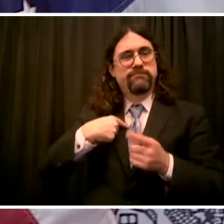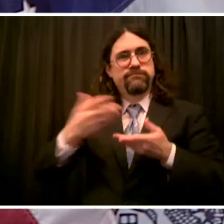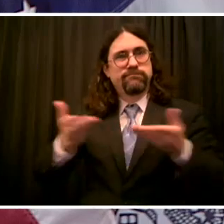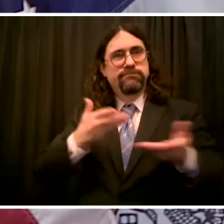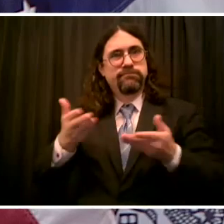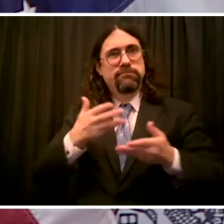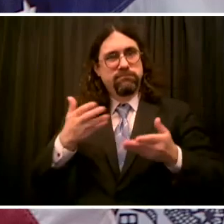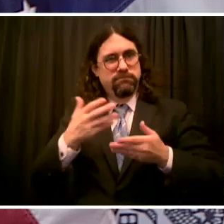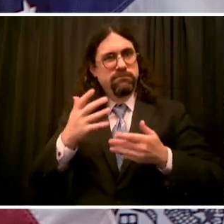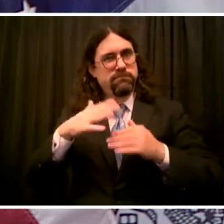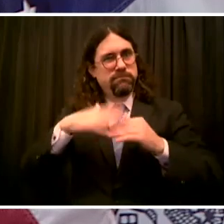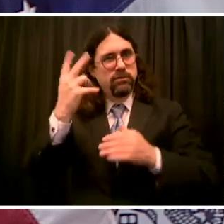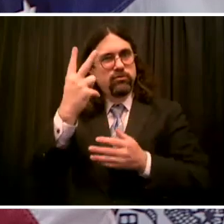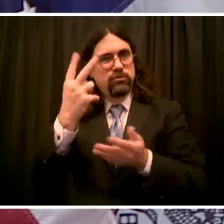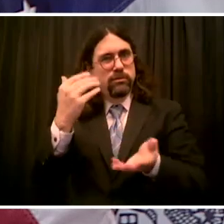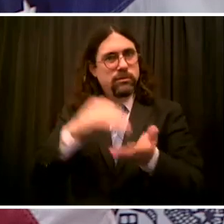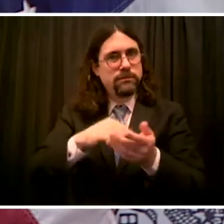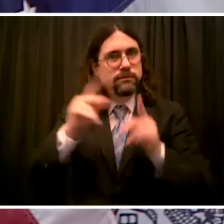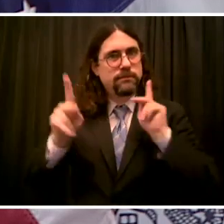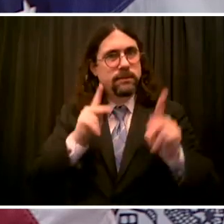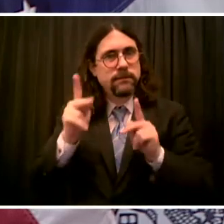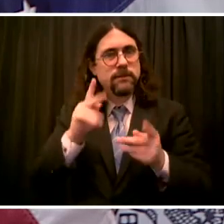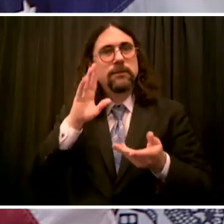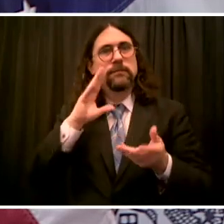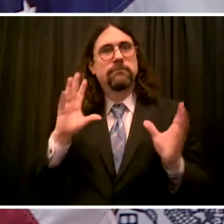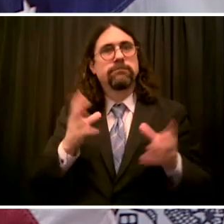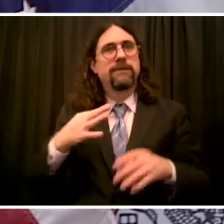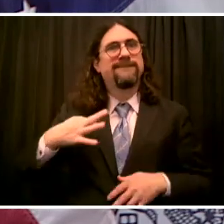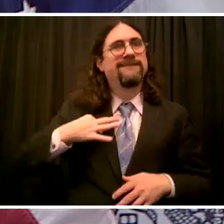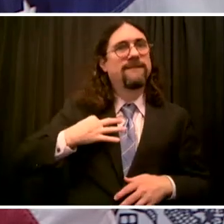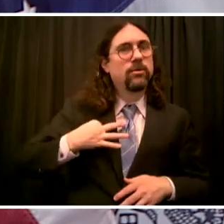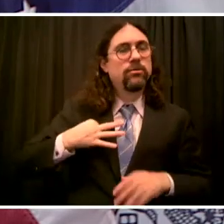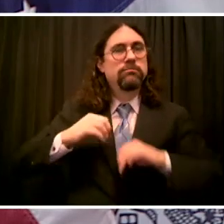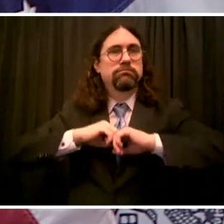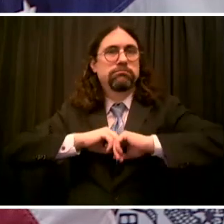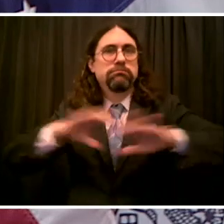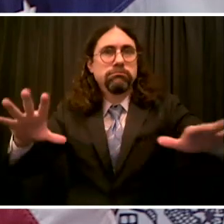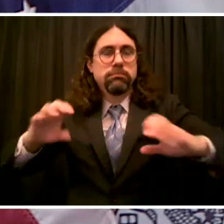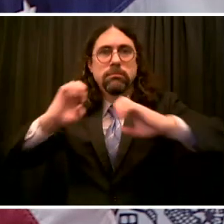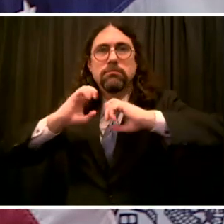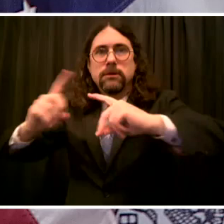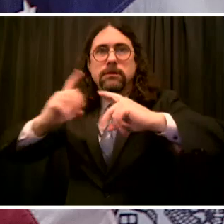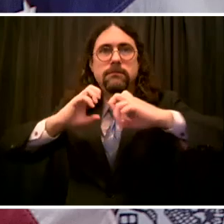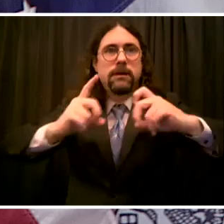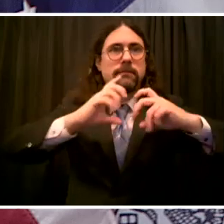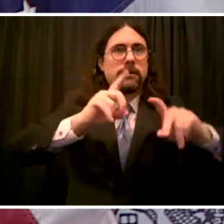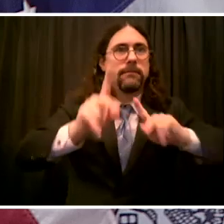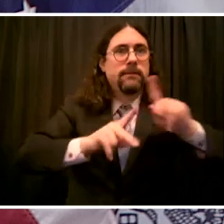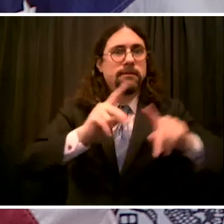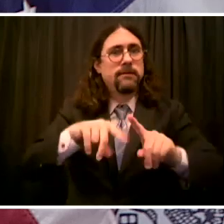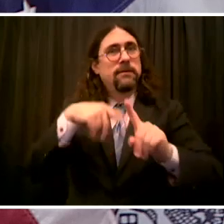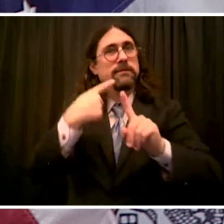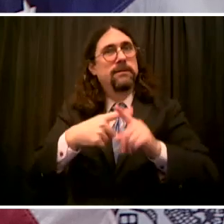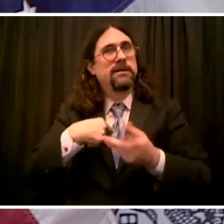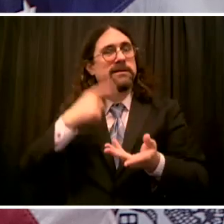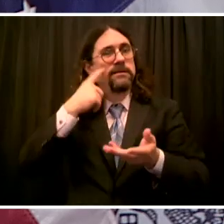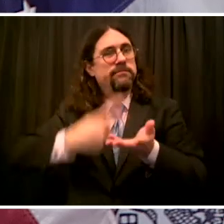GIVING THEM FACE COVERINGS. WE'RE GOING TO ENGAGE -- I TALK TO THE FAITH LEADERS ABOUT HTISL AST GNIHT. MORE AND MORE